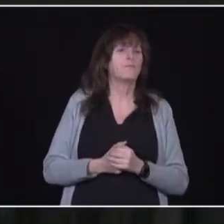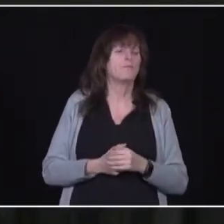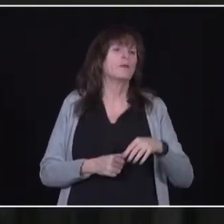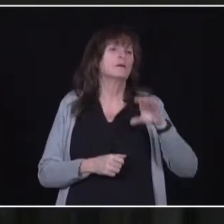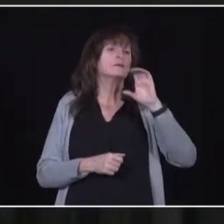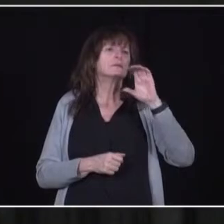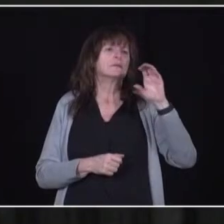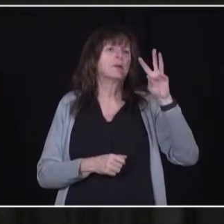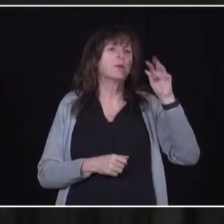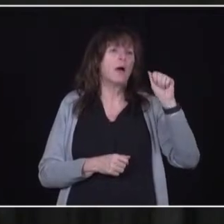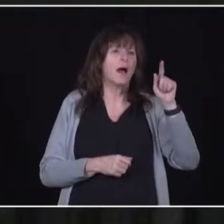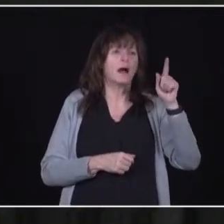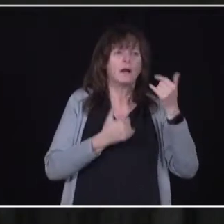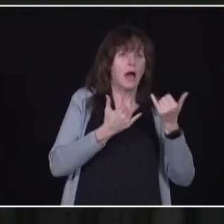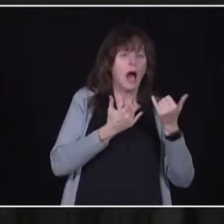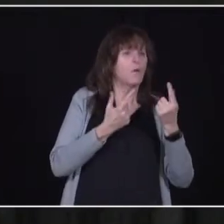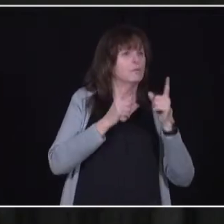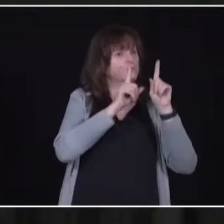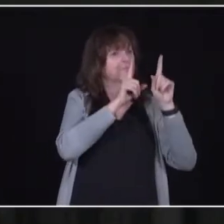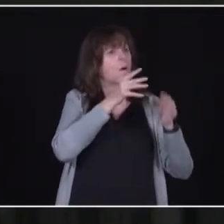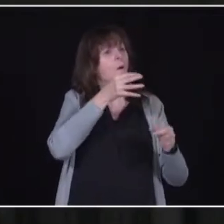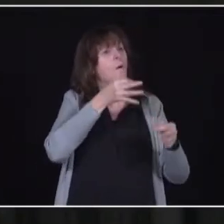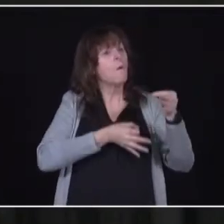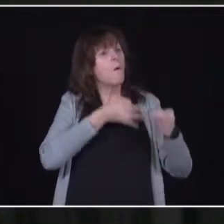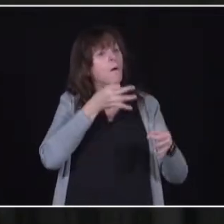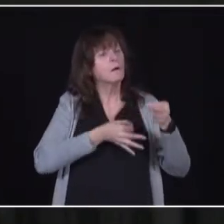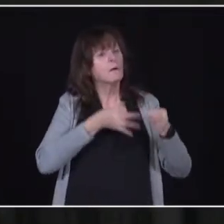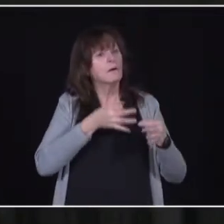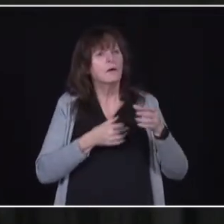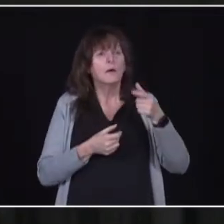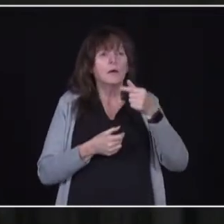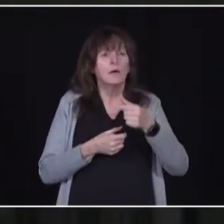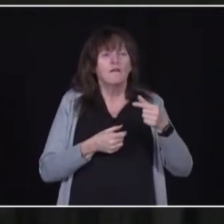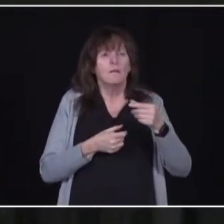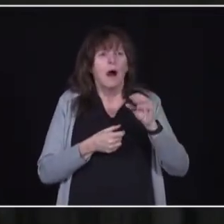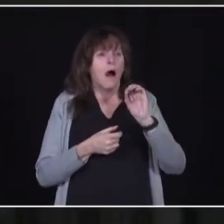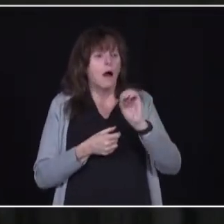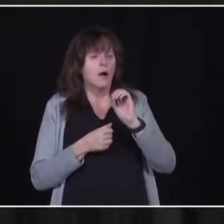impacted as a result of the proceedings. It is a process before the courts